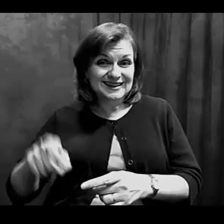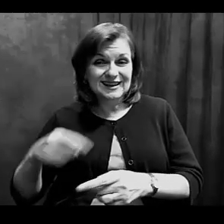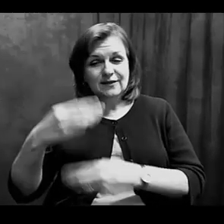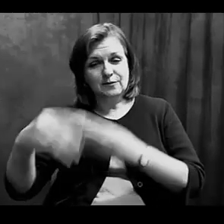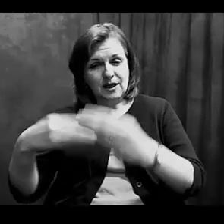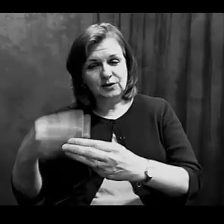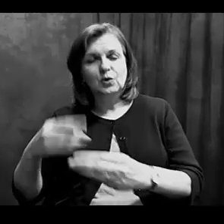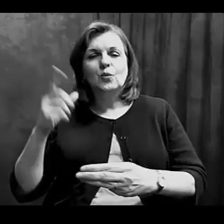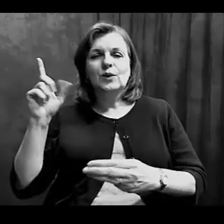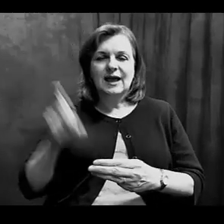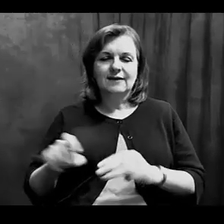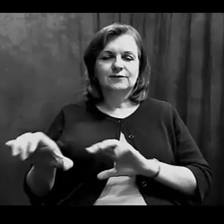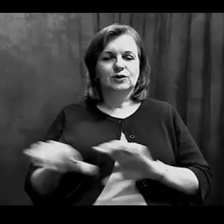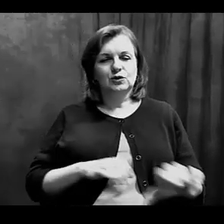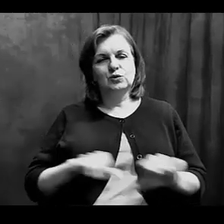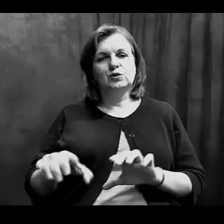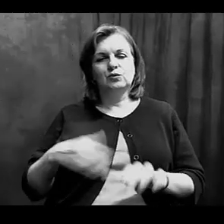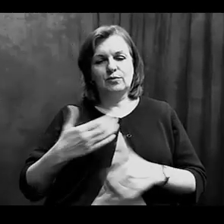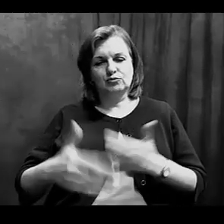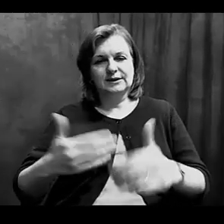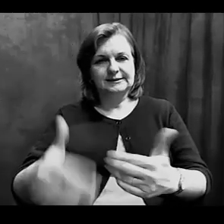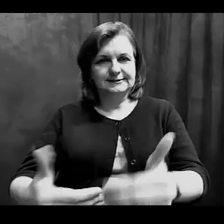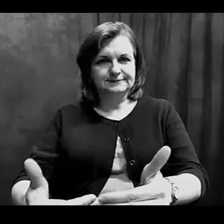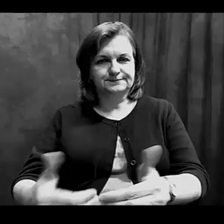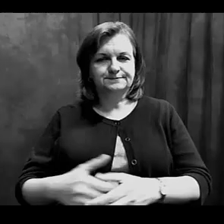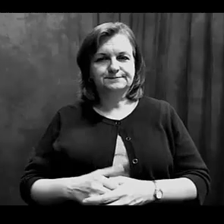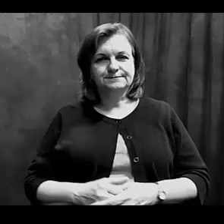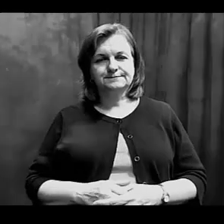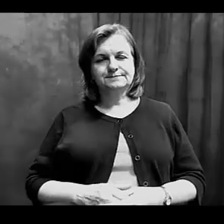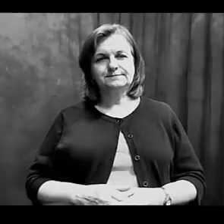they're needed!! so we have to go through this process